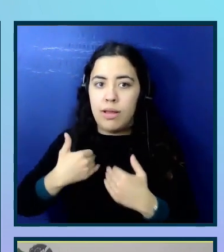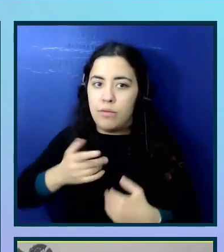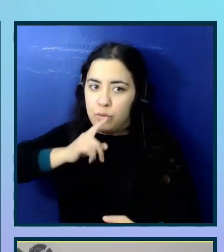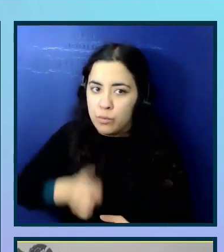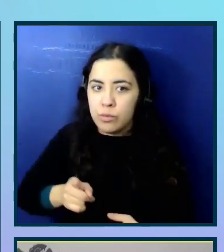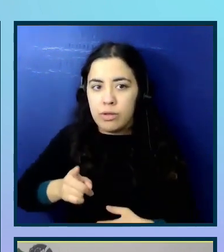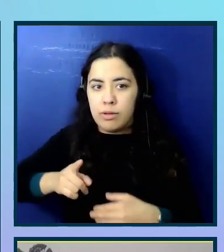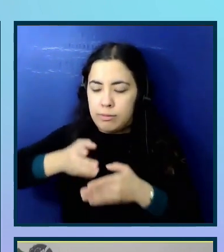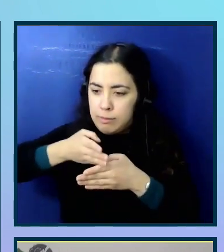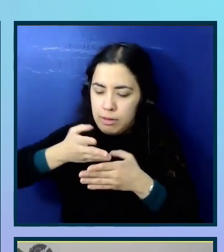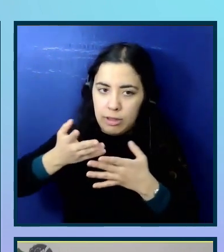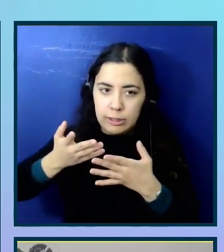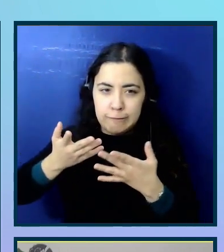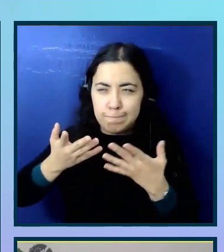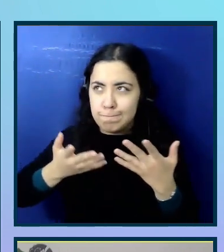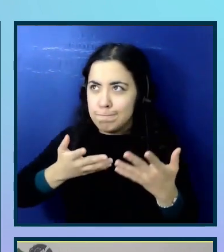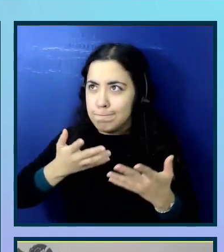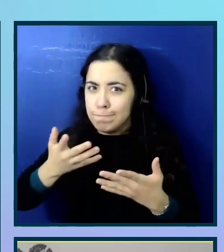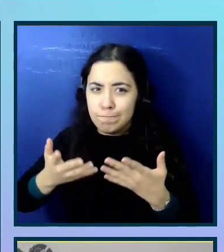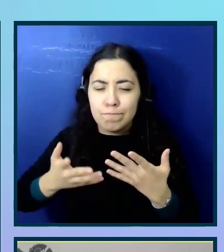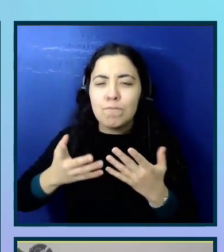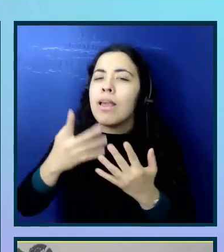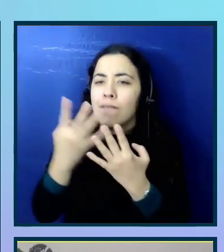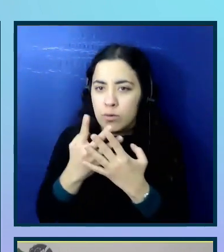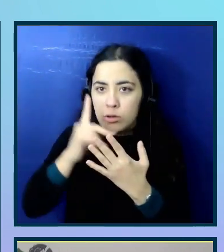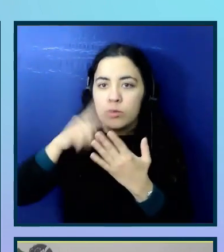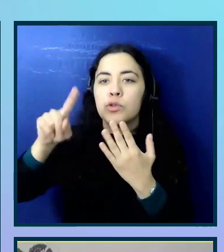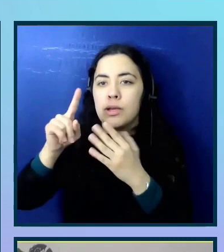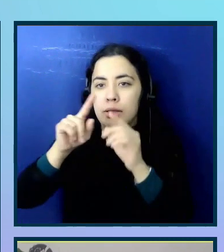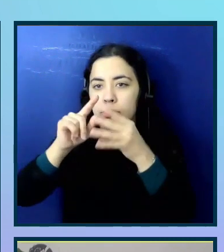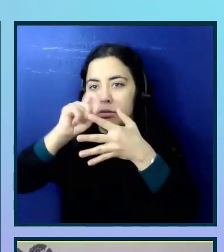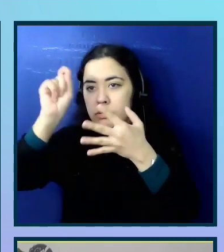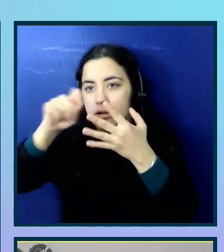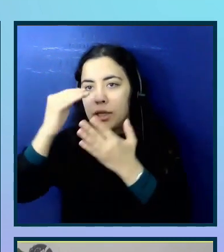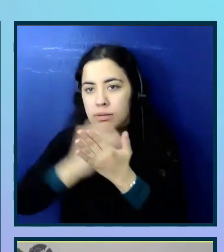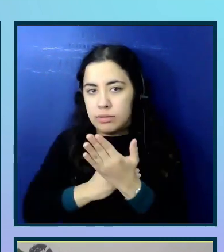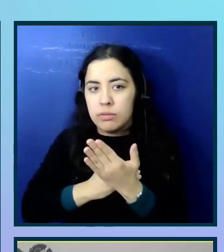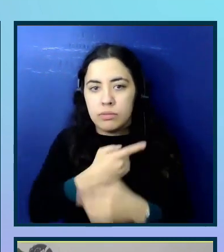completely, this filter checkbox list, yeah. So that's our filter, and you see, it's like